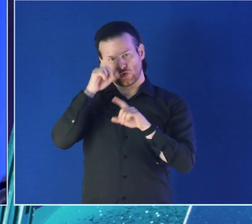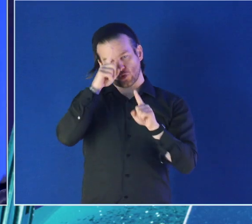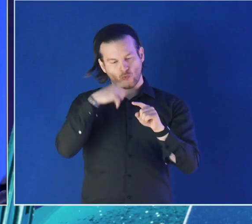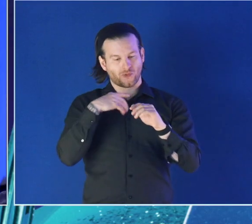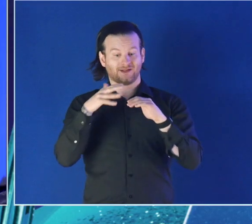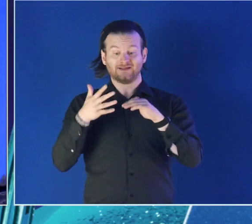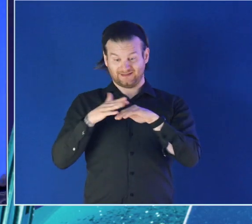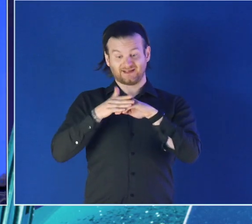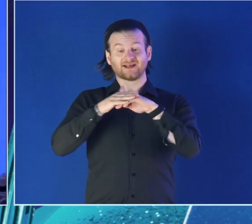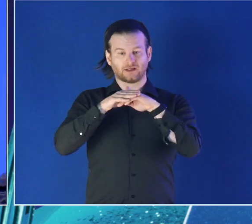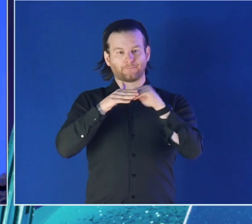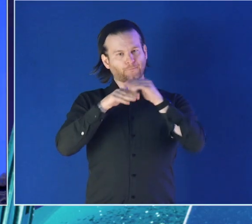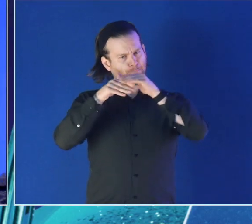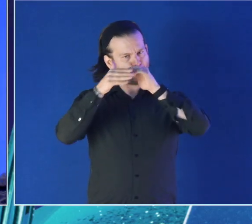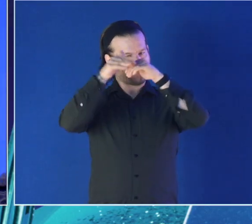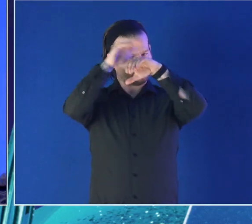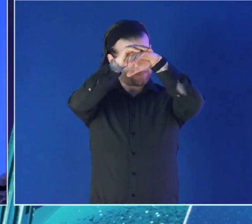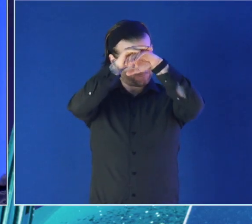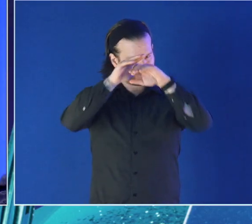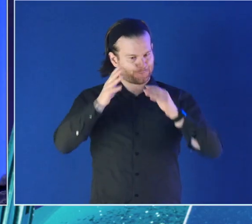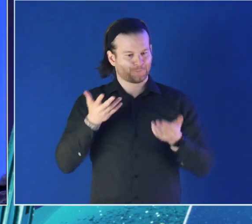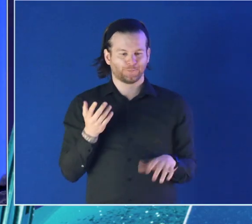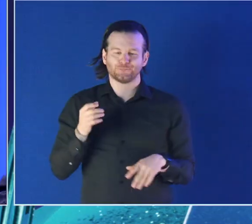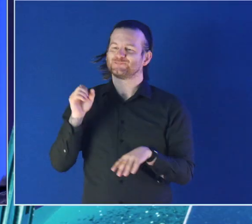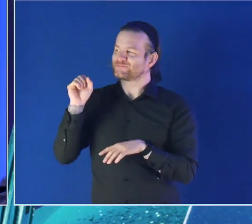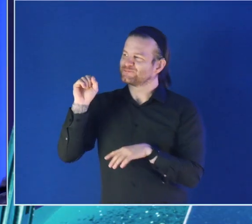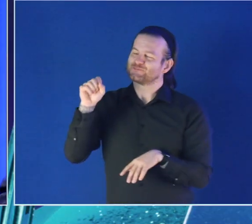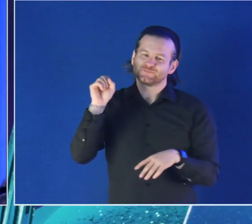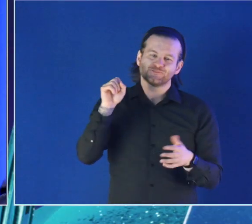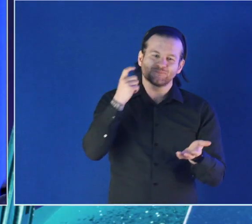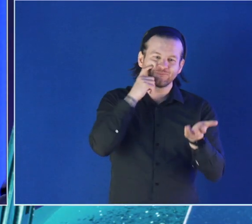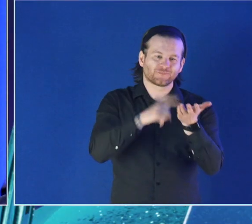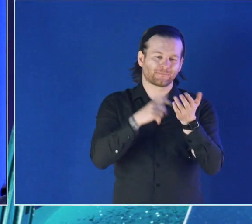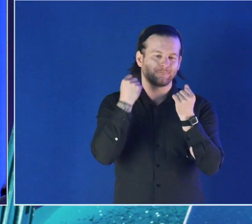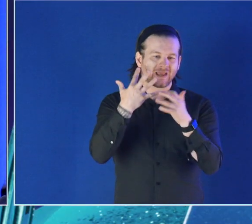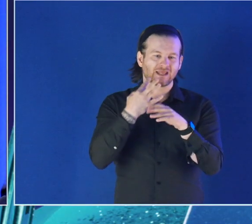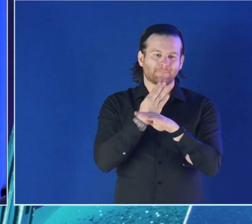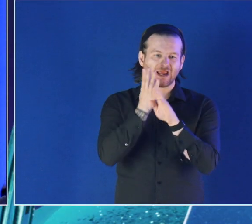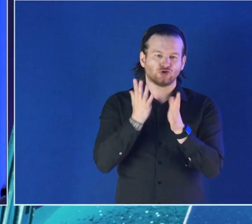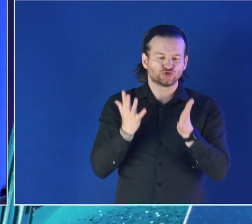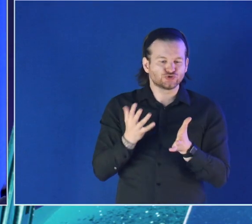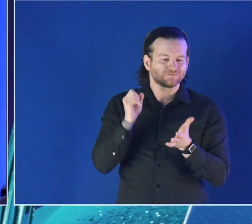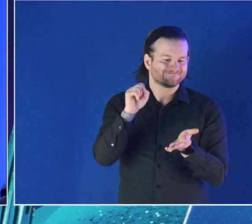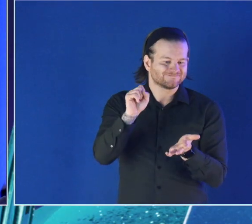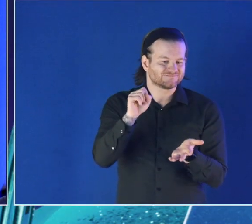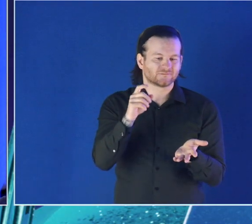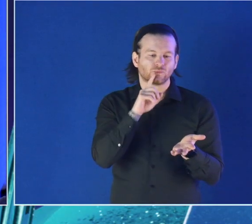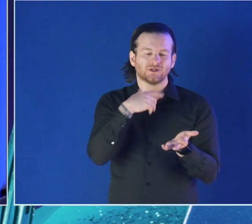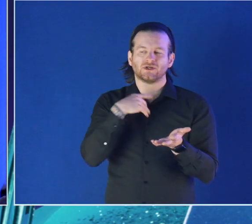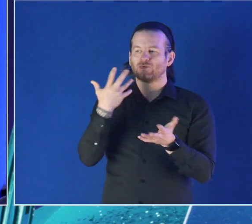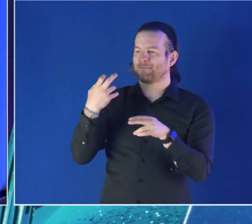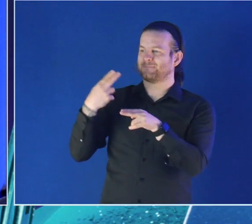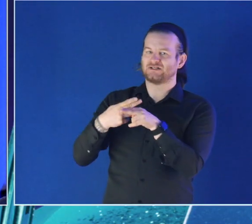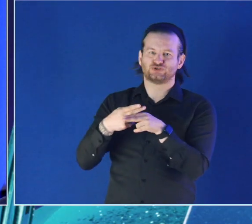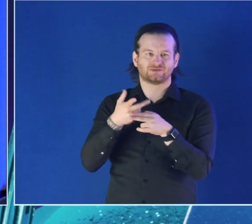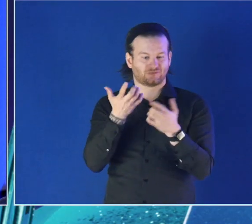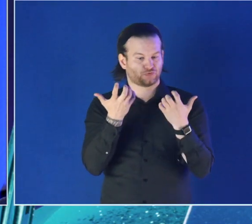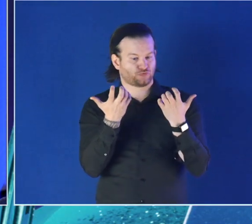I'm just going to mention to this crowd, and I'll talk about it probably a little bit more later, we are actually working to make sure a piece of legislation